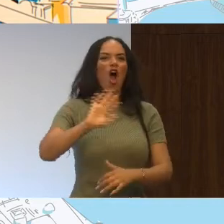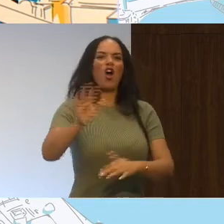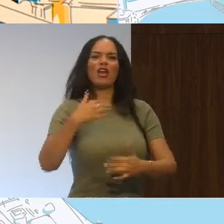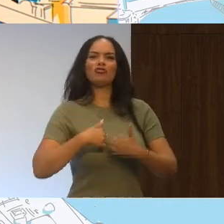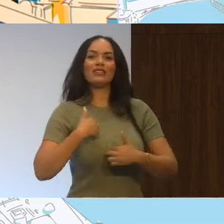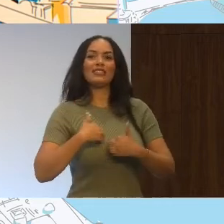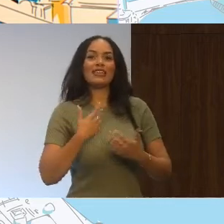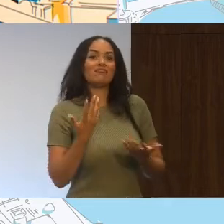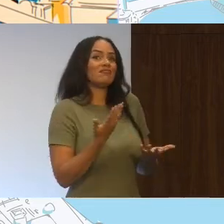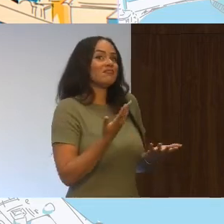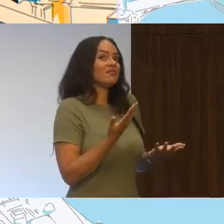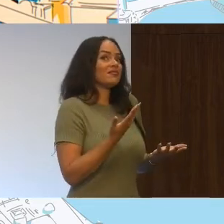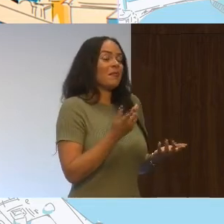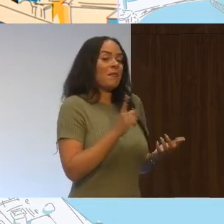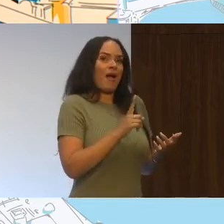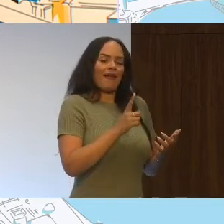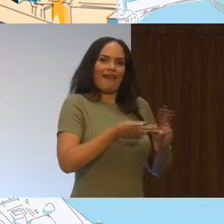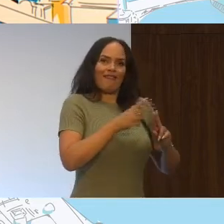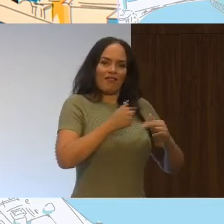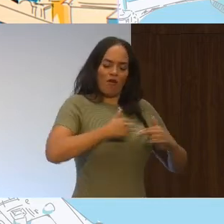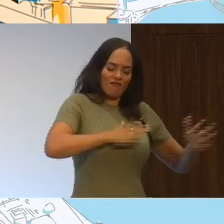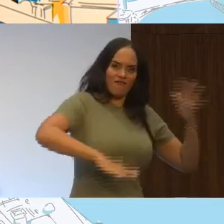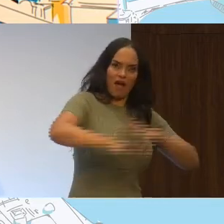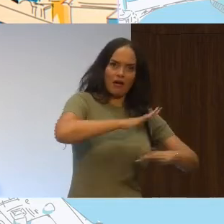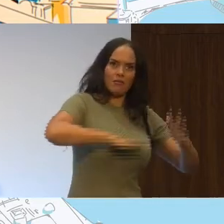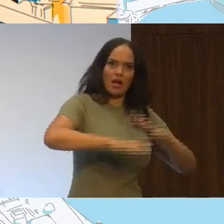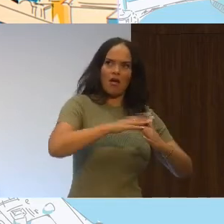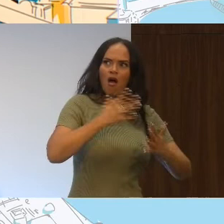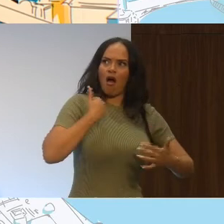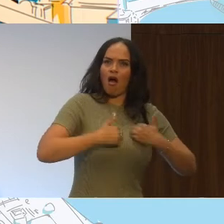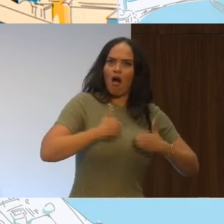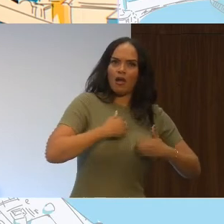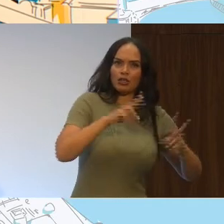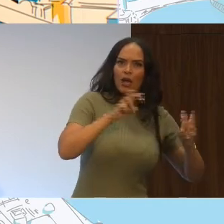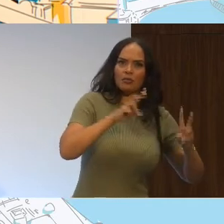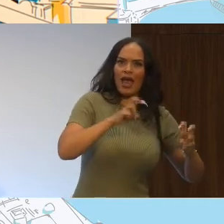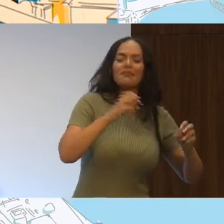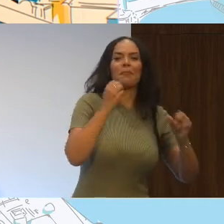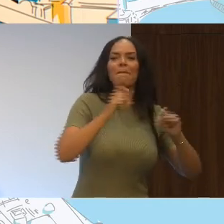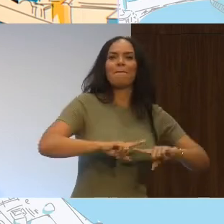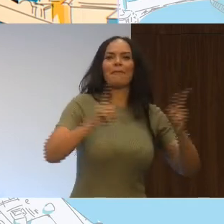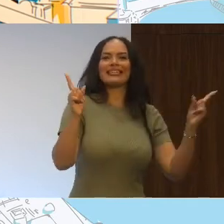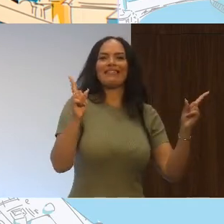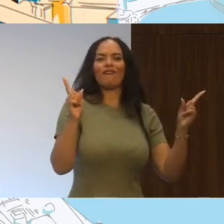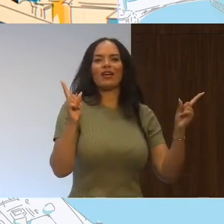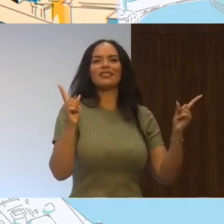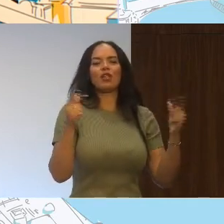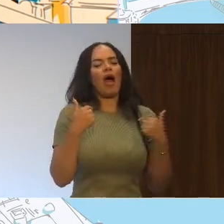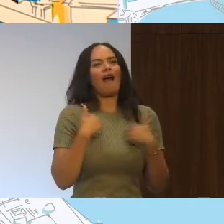If the people around you say it's interesting, then it makes a big, big difference. And I think I was very fortunate to train in the department